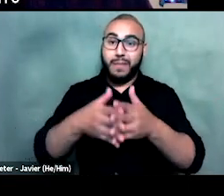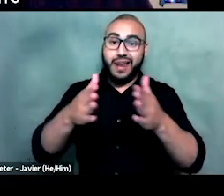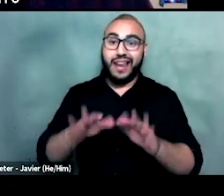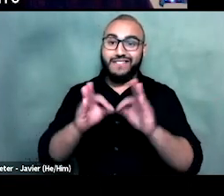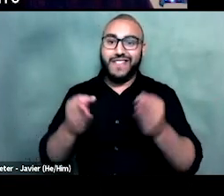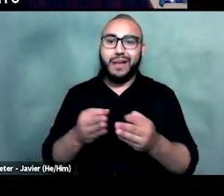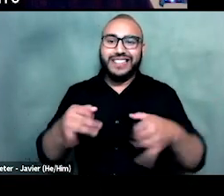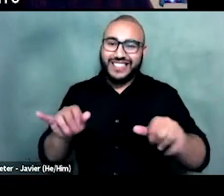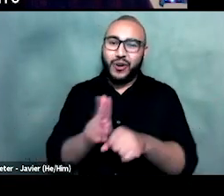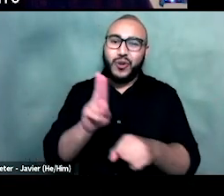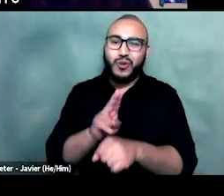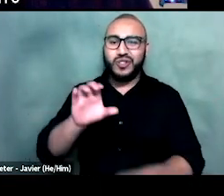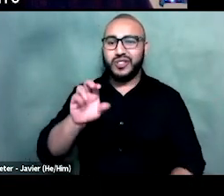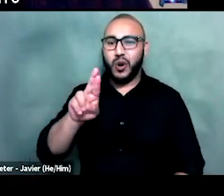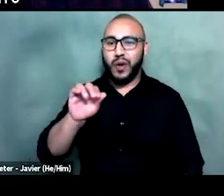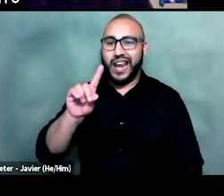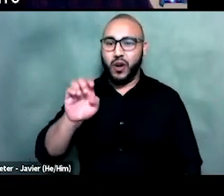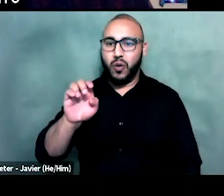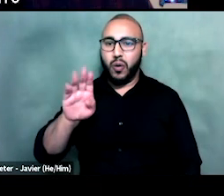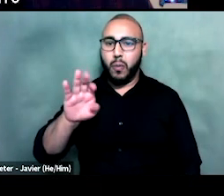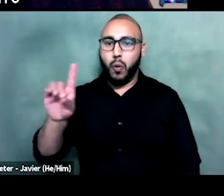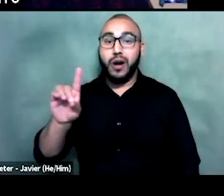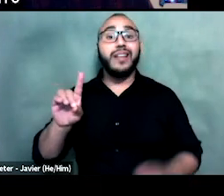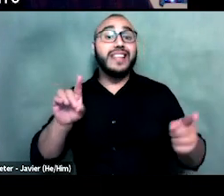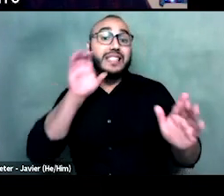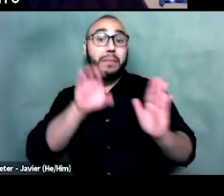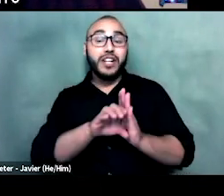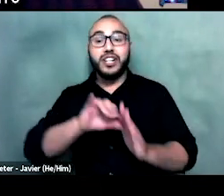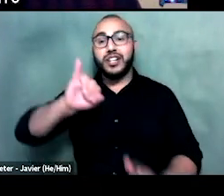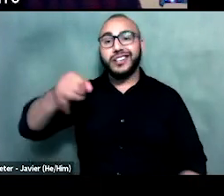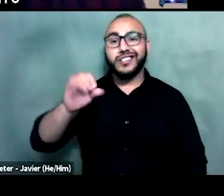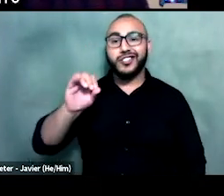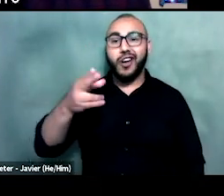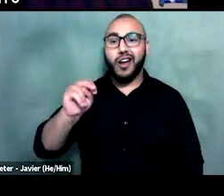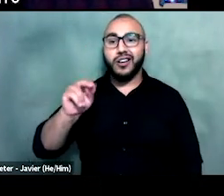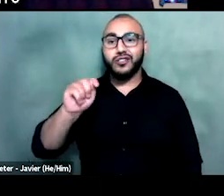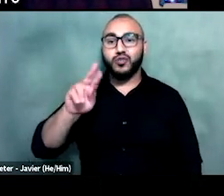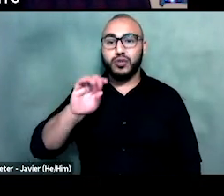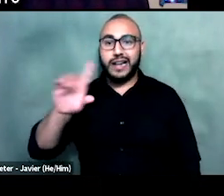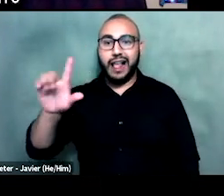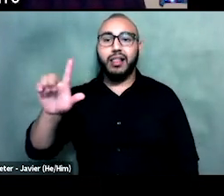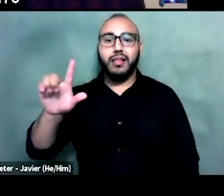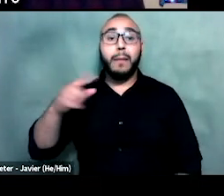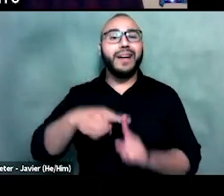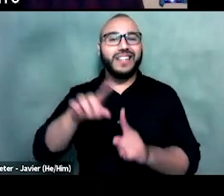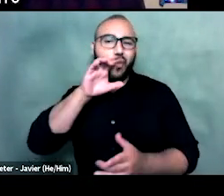a picture of John Truedell and his wife. John Truedell is a very famous Native American